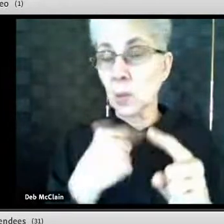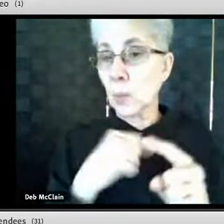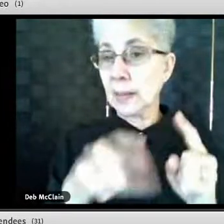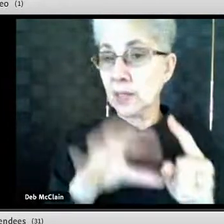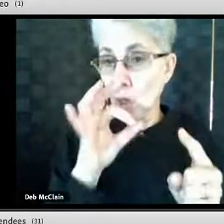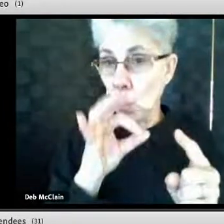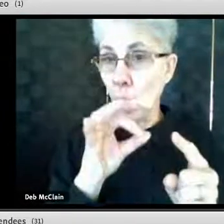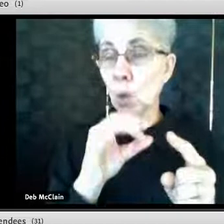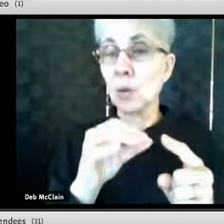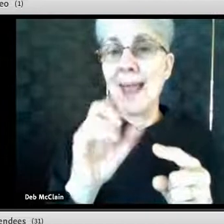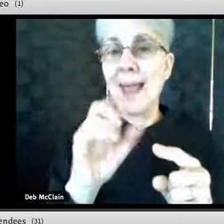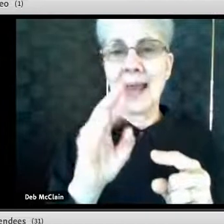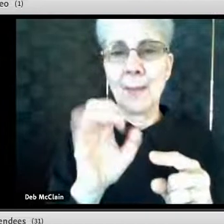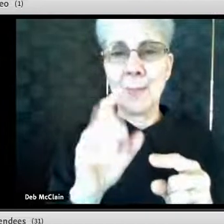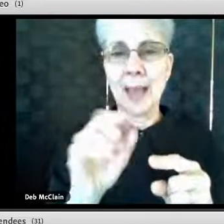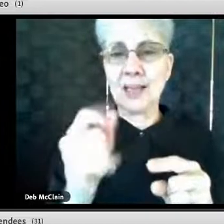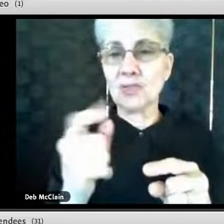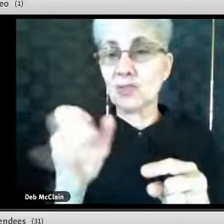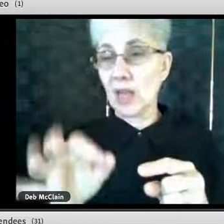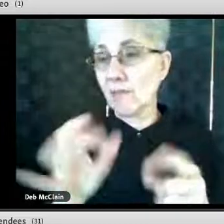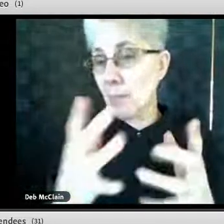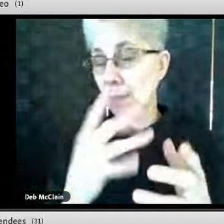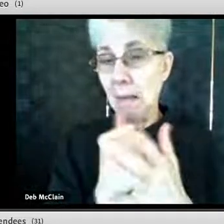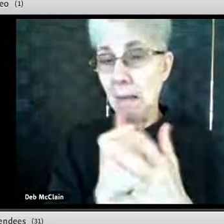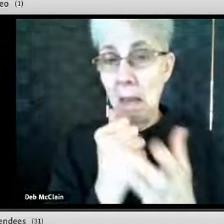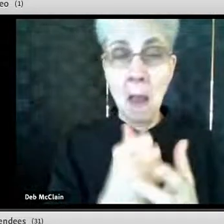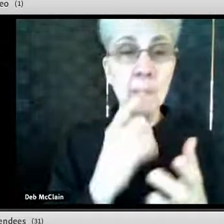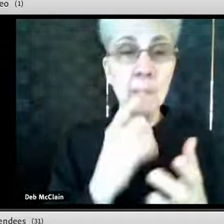but maybe we find animated GIF event posts seem to work.